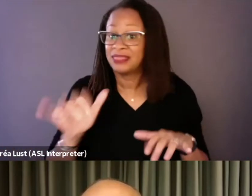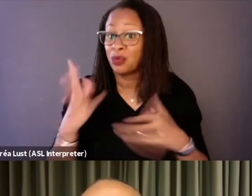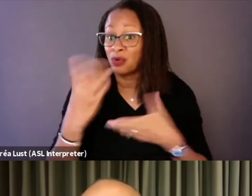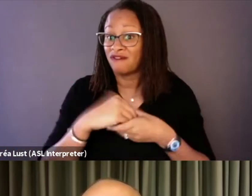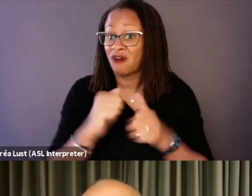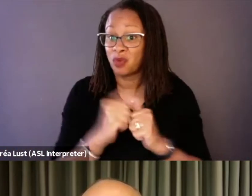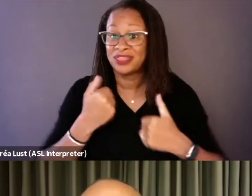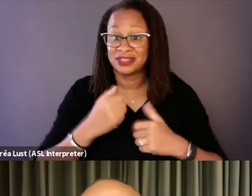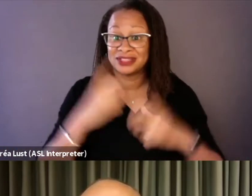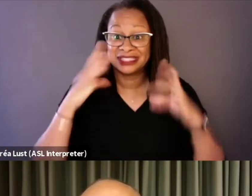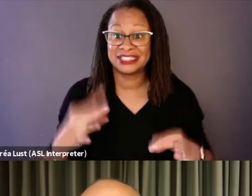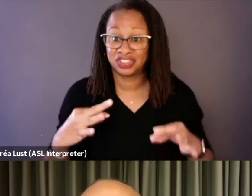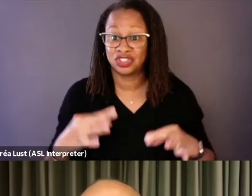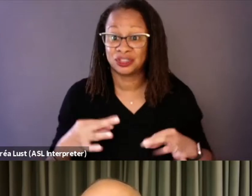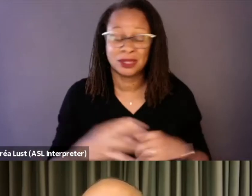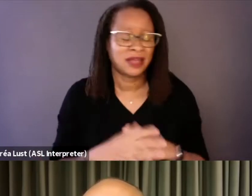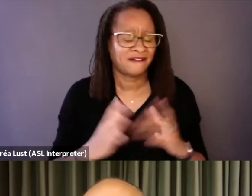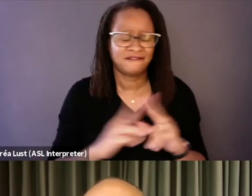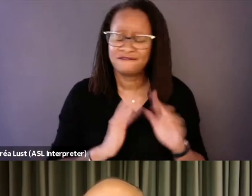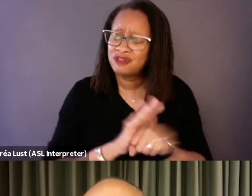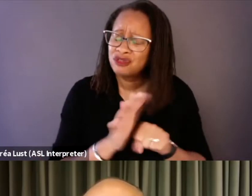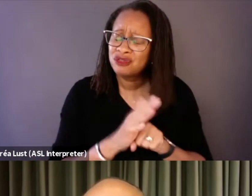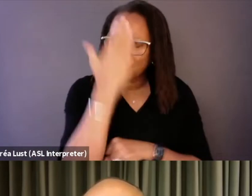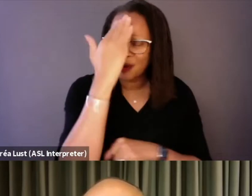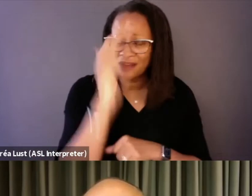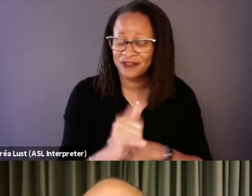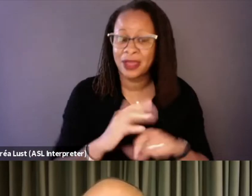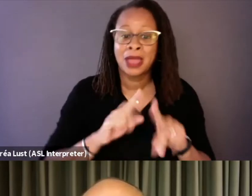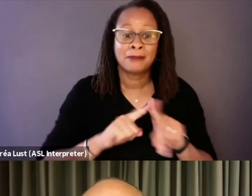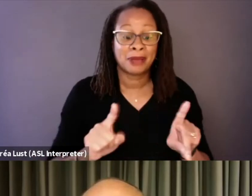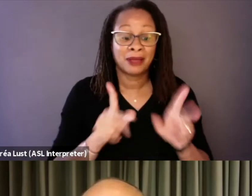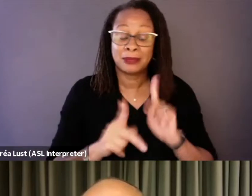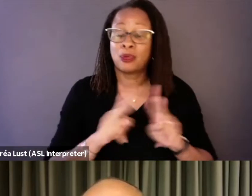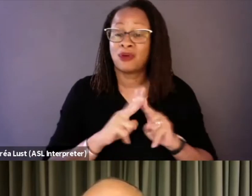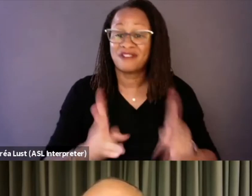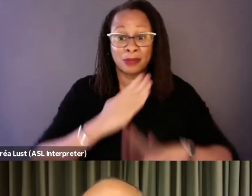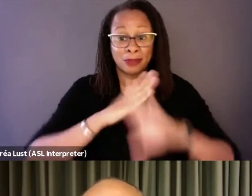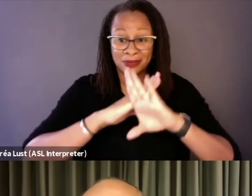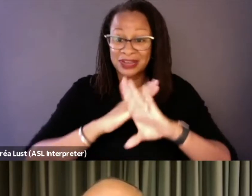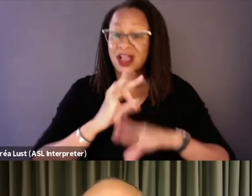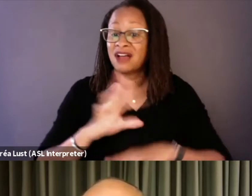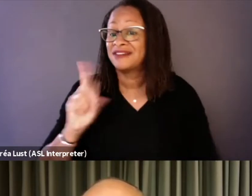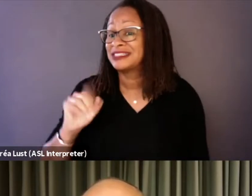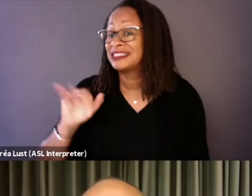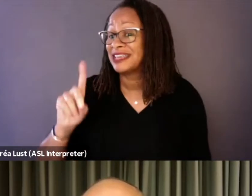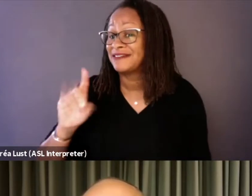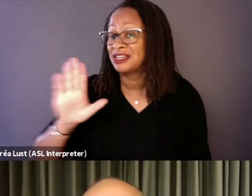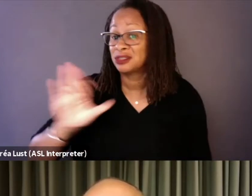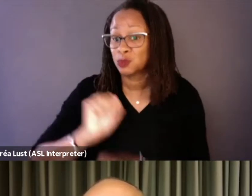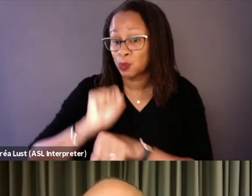So they were fully aware of that. But people are very protective of David's work and what it means.